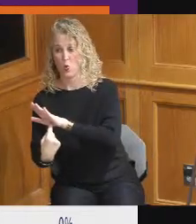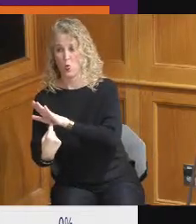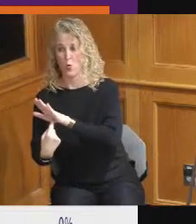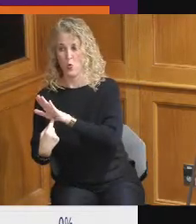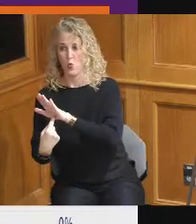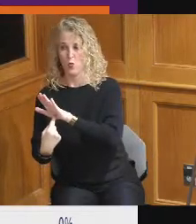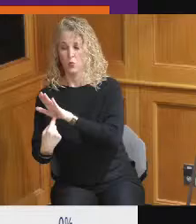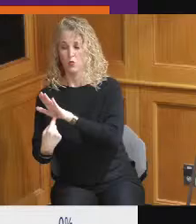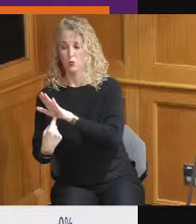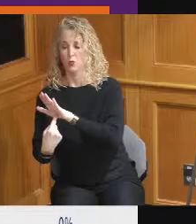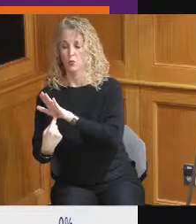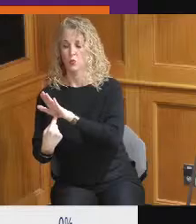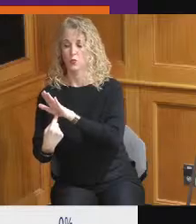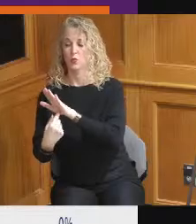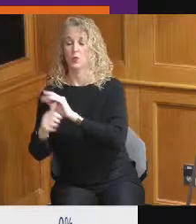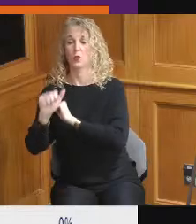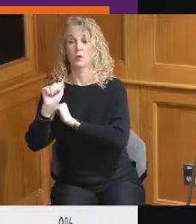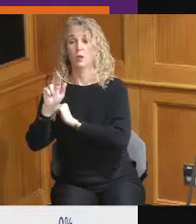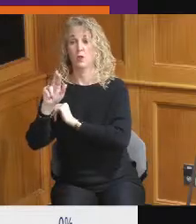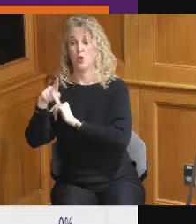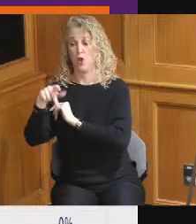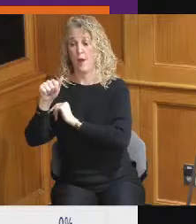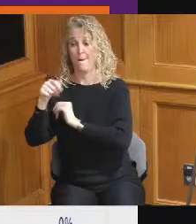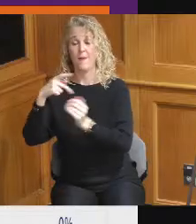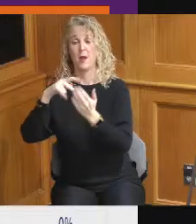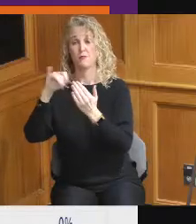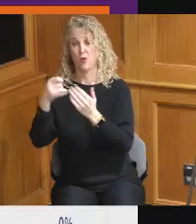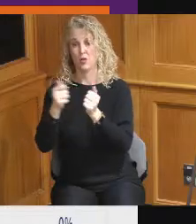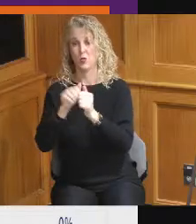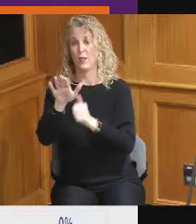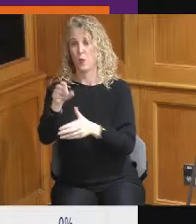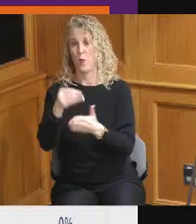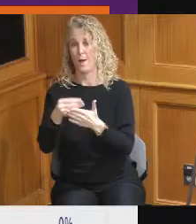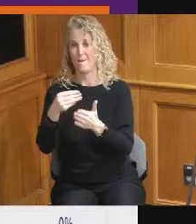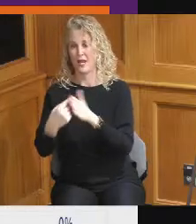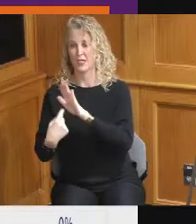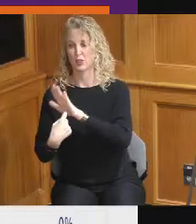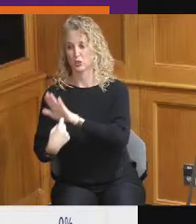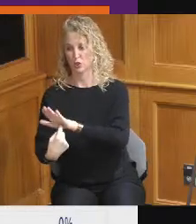as it relates to those projects that receive County funding again you can sort of dig into